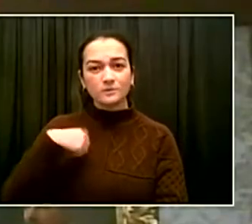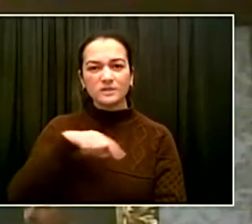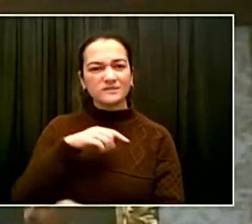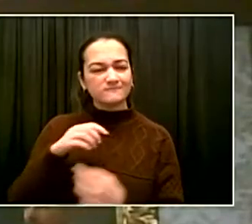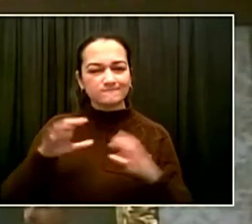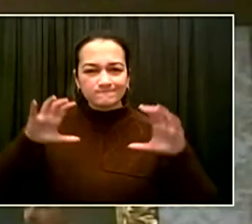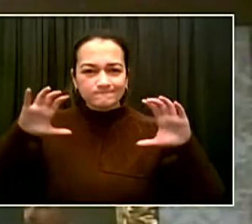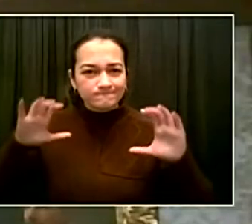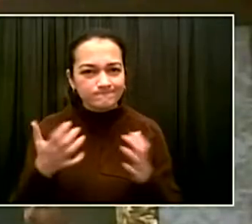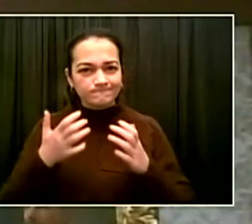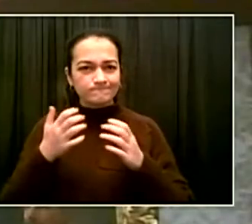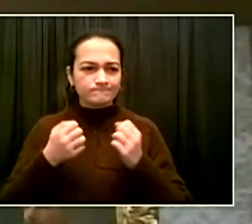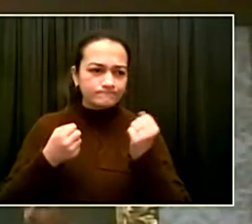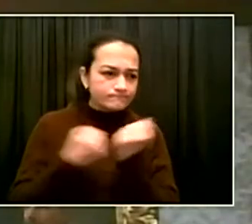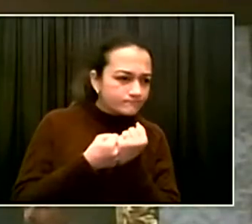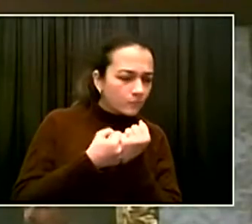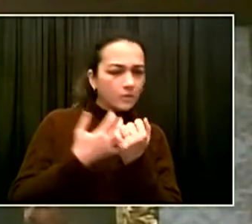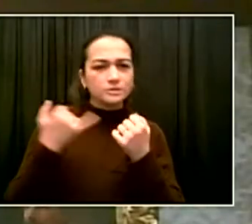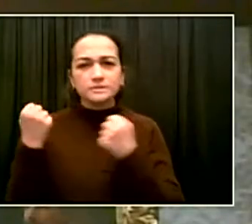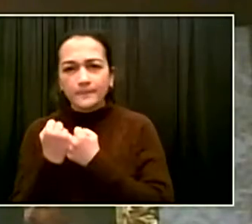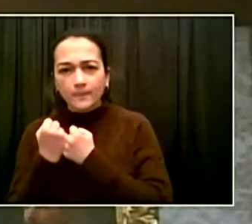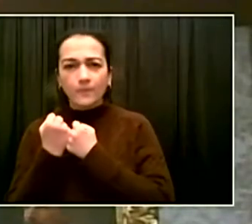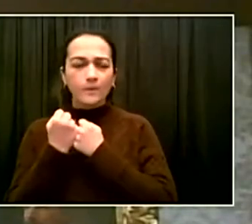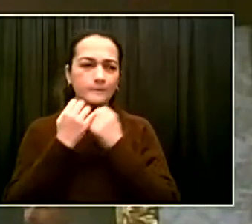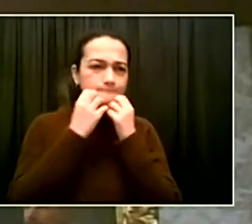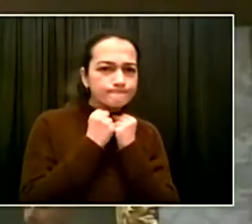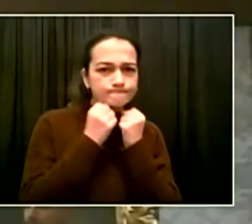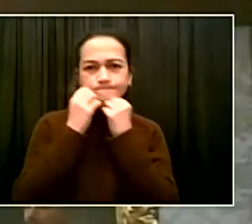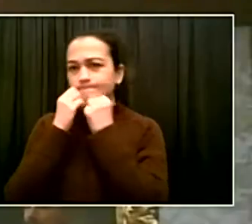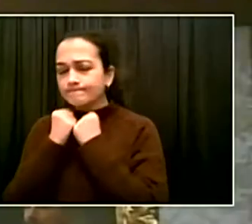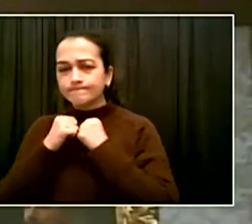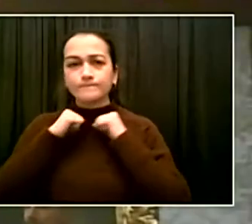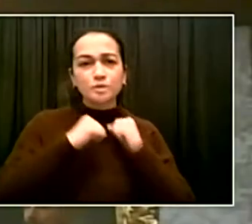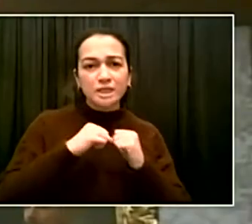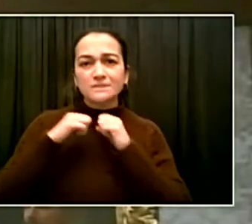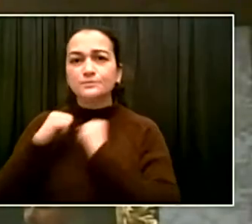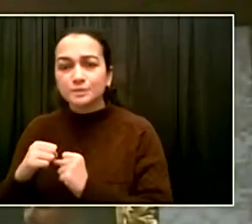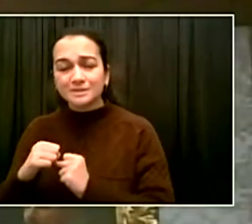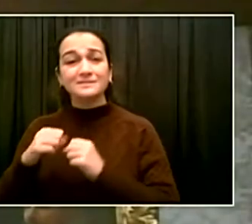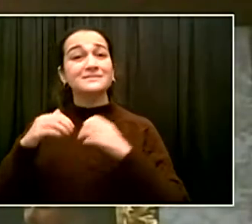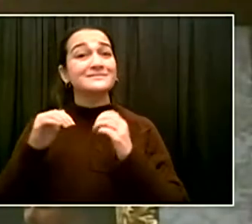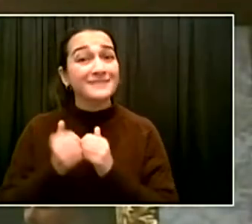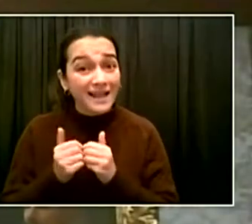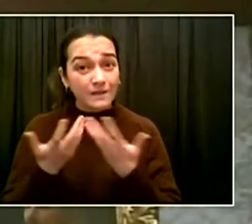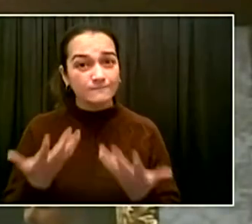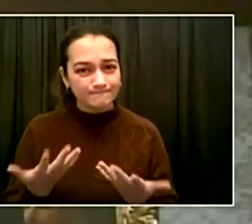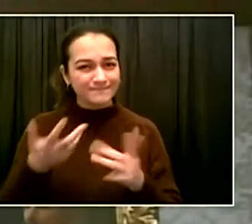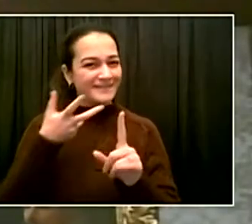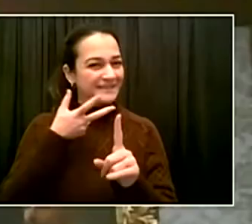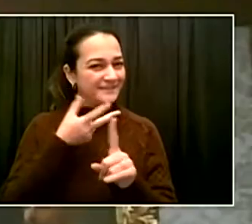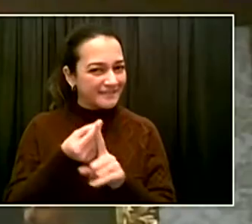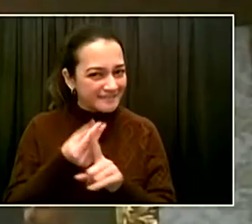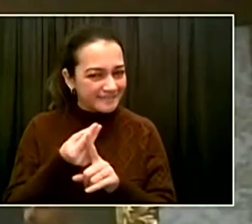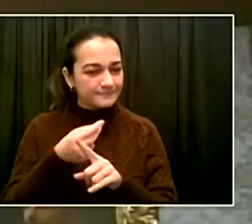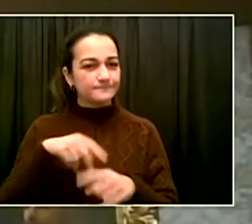THAT NEW YORK OPENS AGAIN IN A PROSPEROUS WAY. THIS IS THE SAME. WE ARE ALL IN THIS TOGETHER. WE MUST LOOK OUT FOR EACH OTHER. THAT MEANS GETTING VACCINATED,